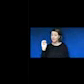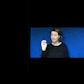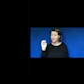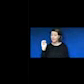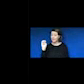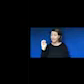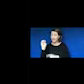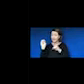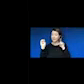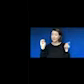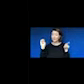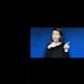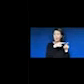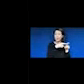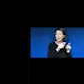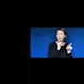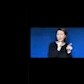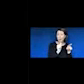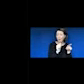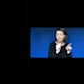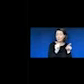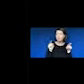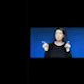who receive services as usual.